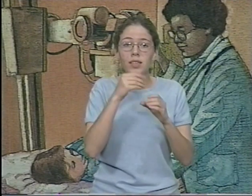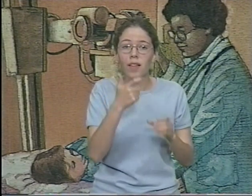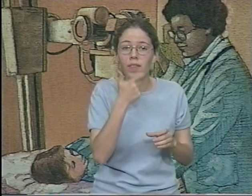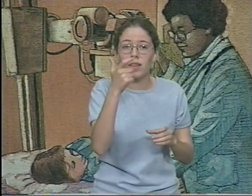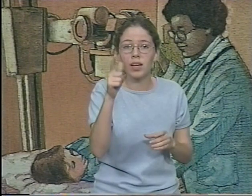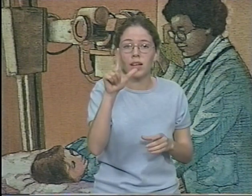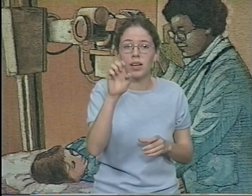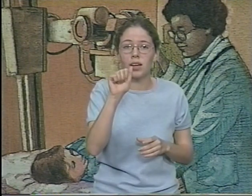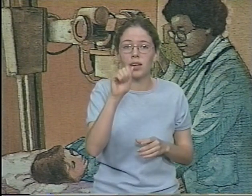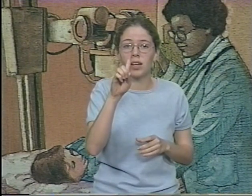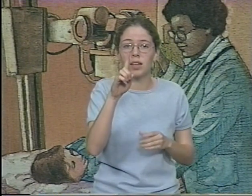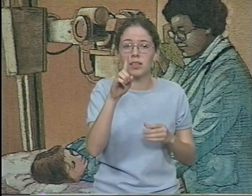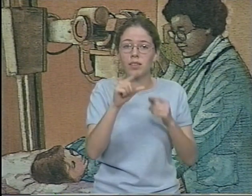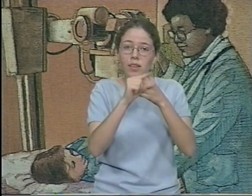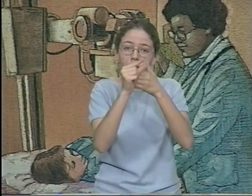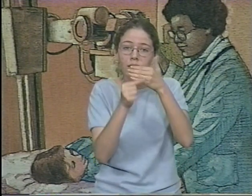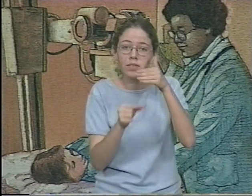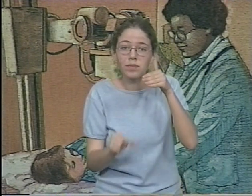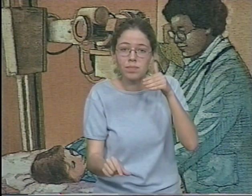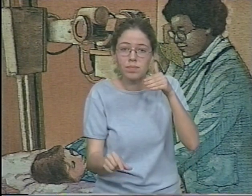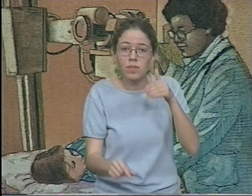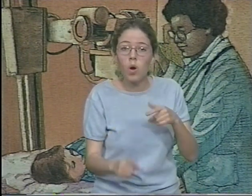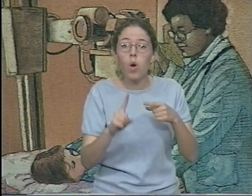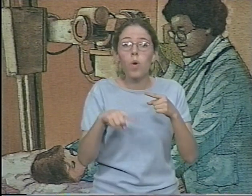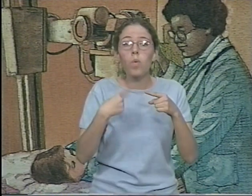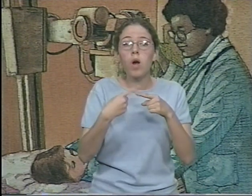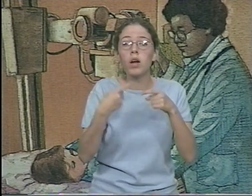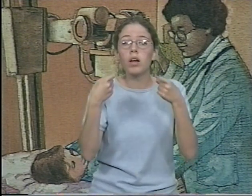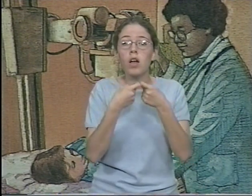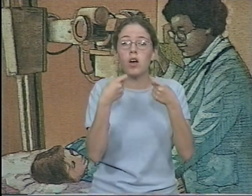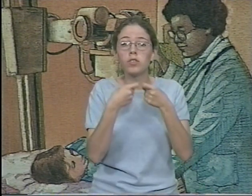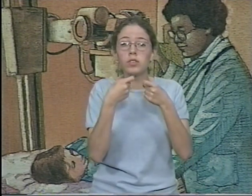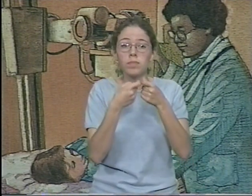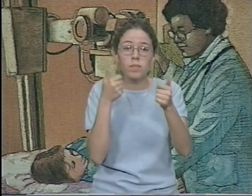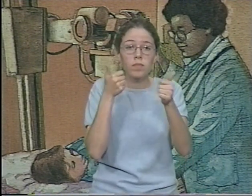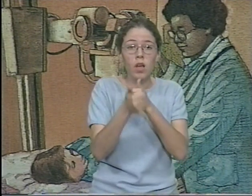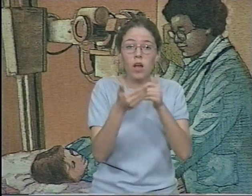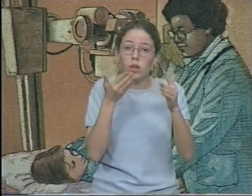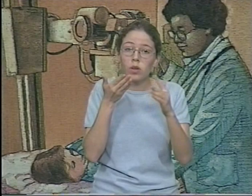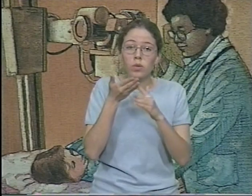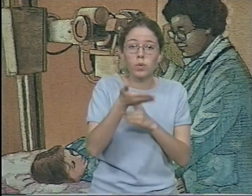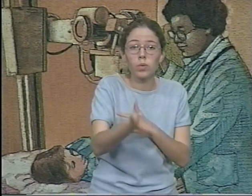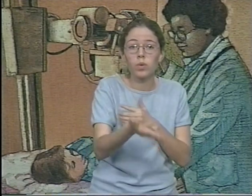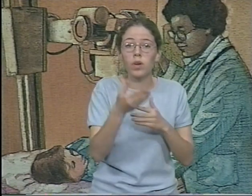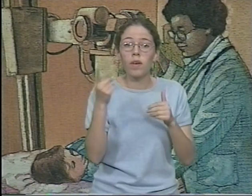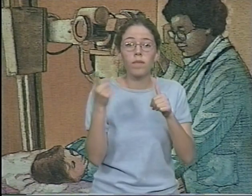the first piece of metal, it gets hot. The heat causes invisible electrons in the atoms of